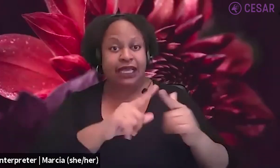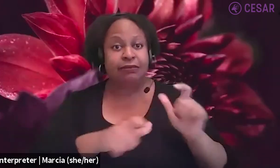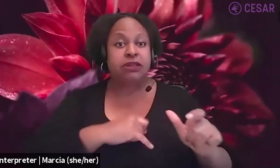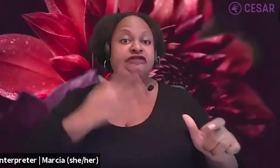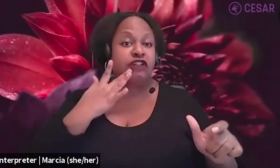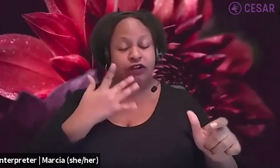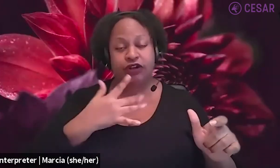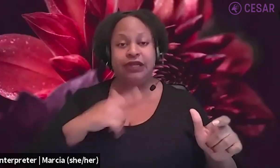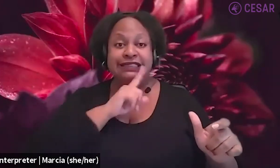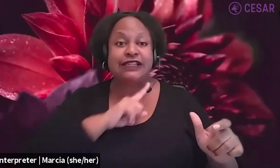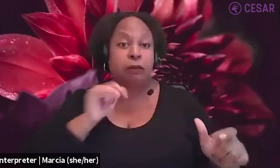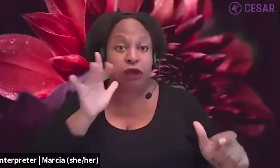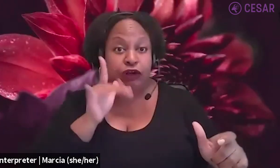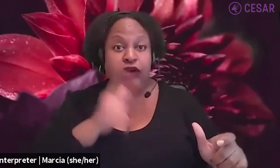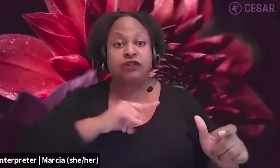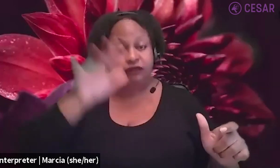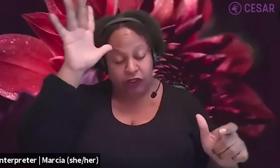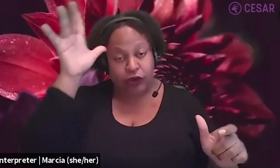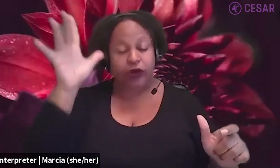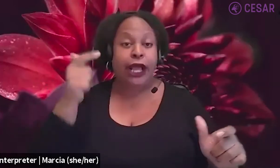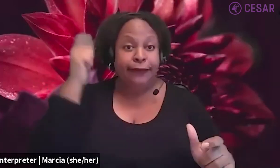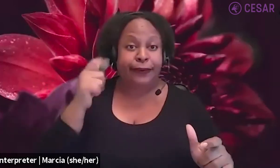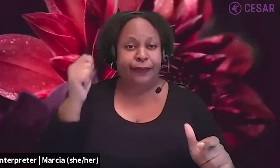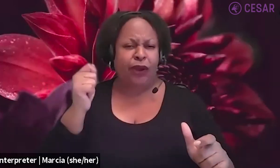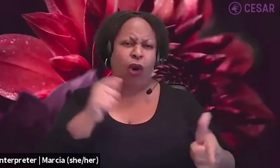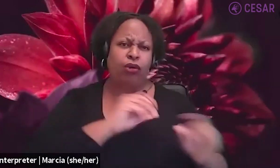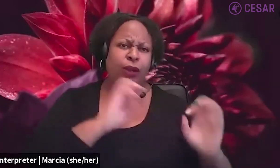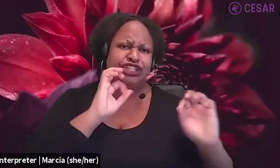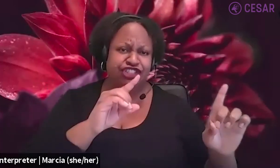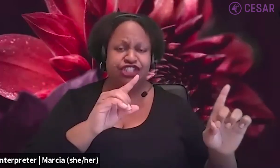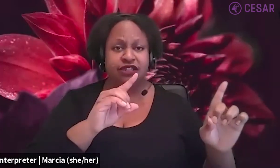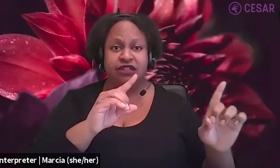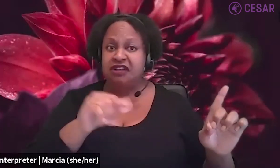sole parent, on assistance who quote unquote is not educated. Now this is not always the case and this